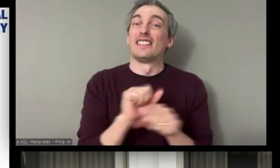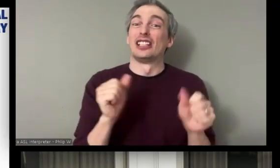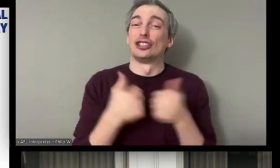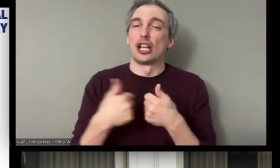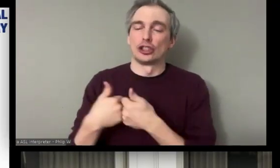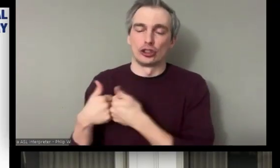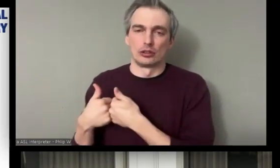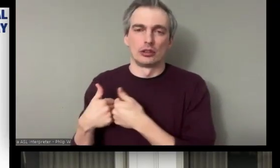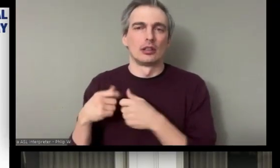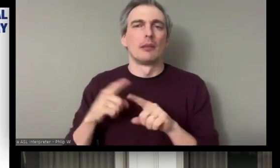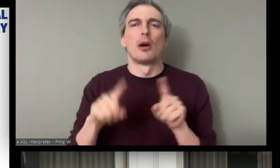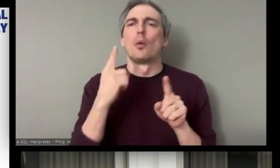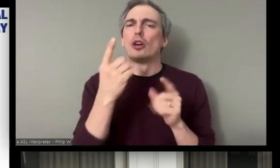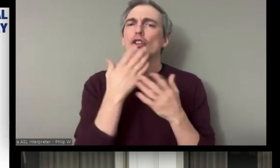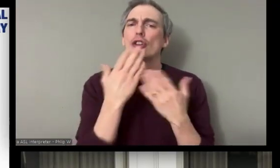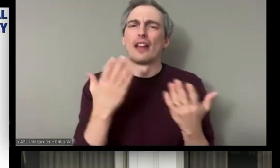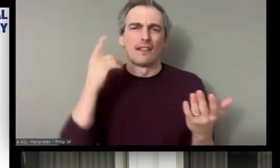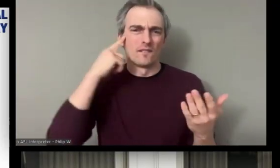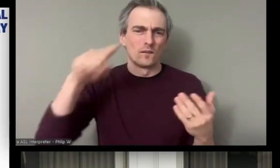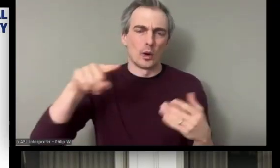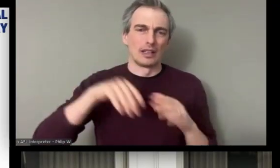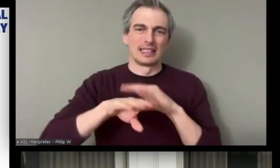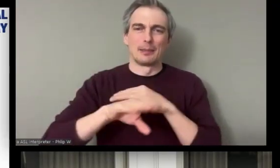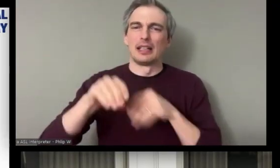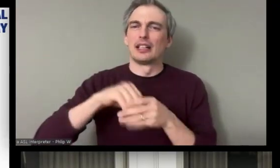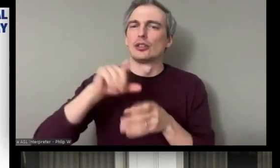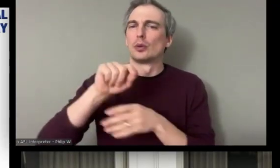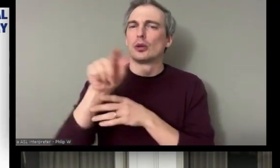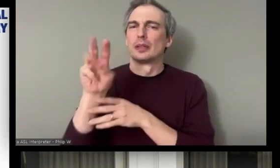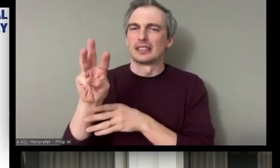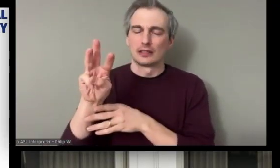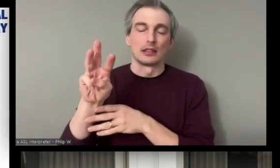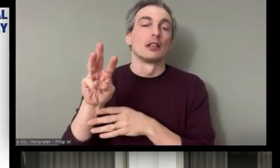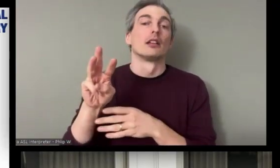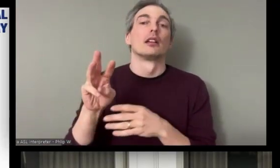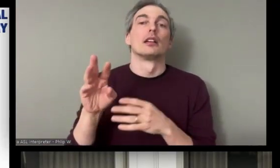mean, almost every experience has a seated design concept.